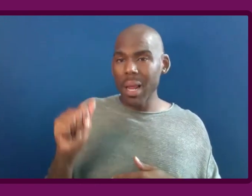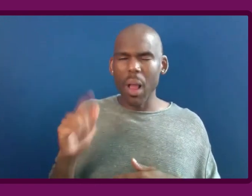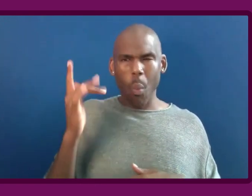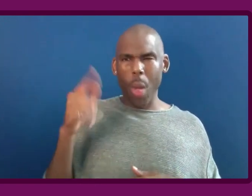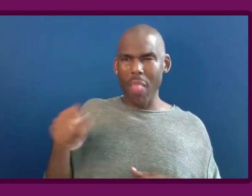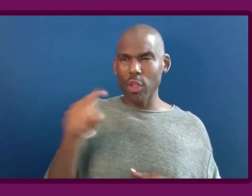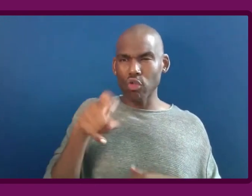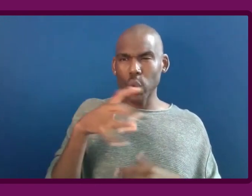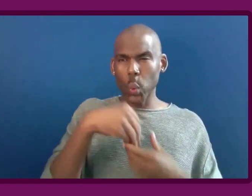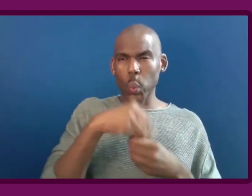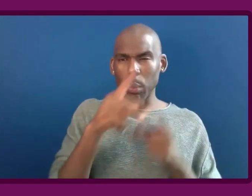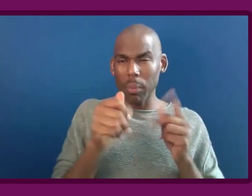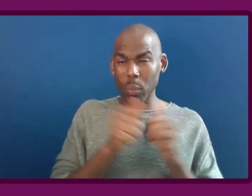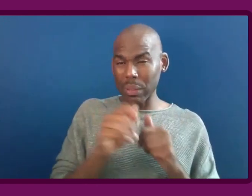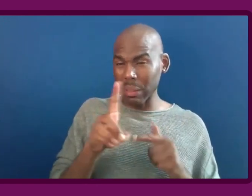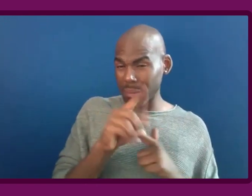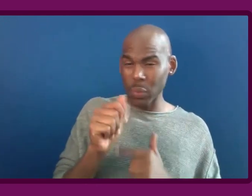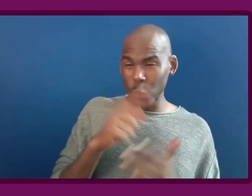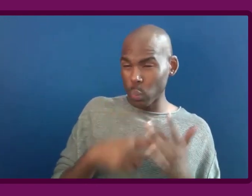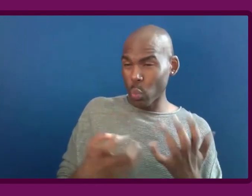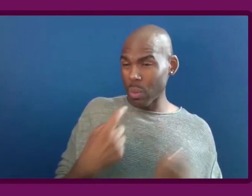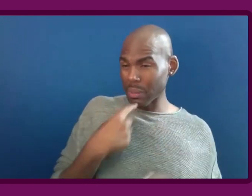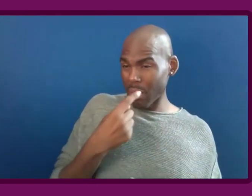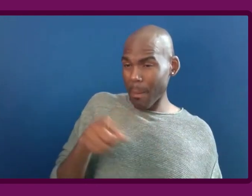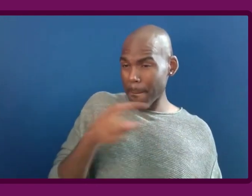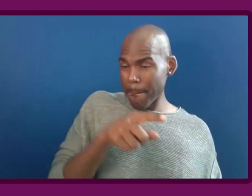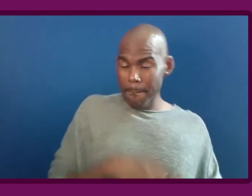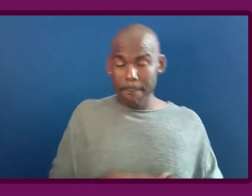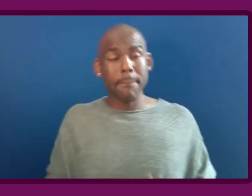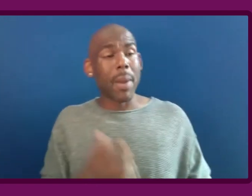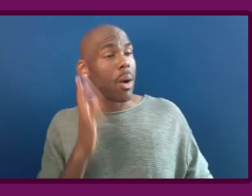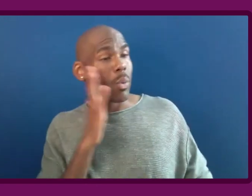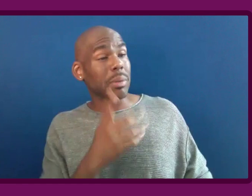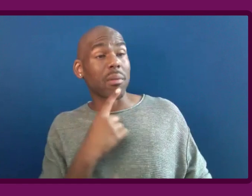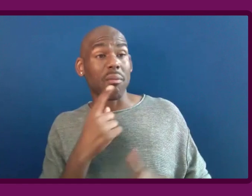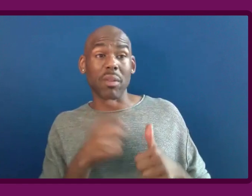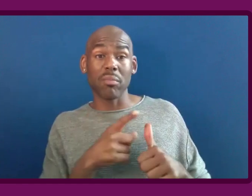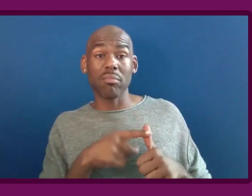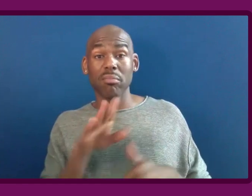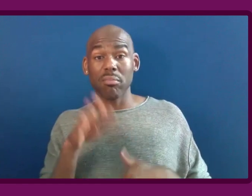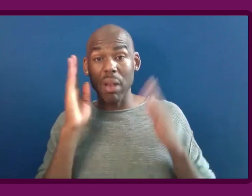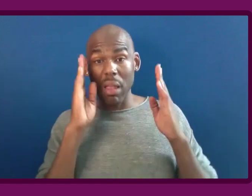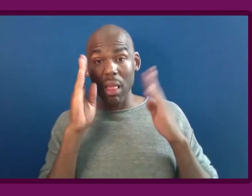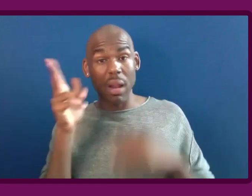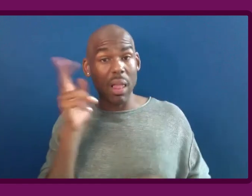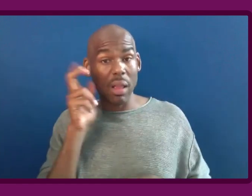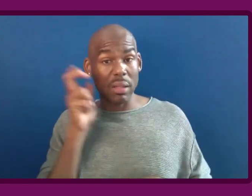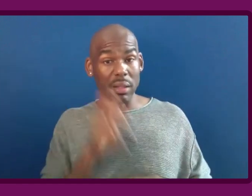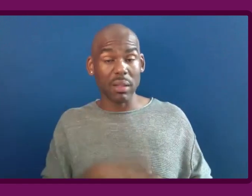stories that have not been told and that you can tell. They would definitely be successful.